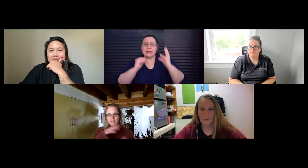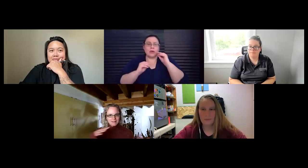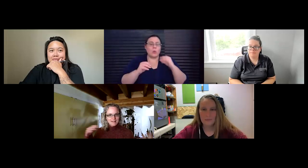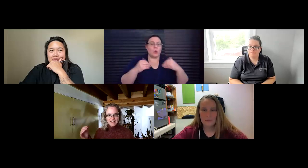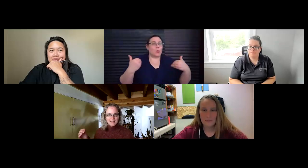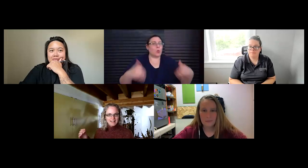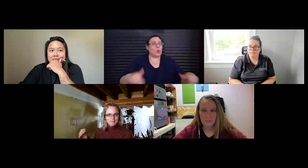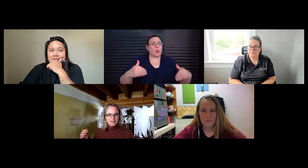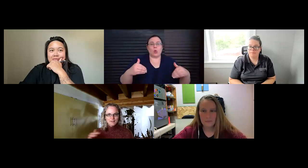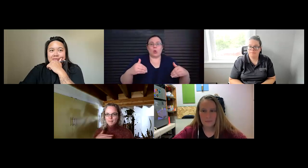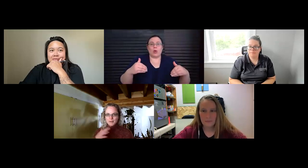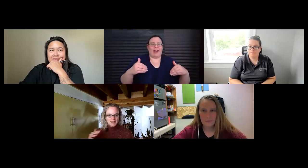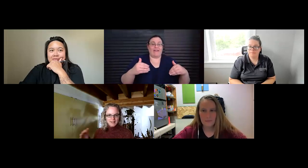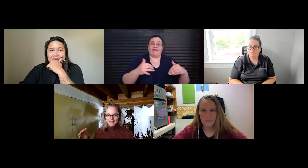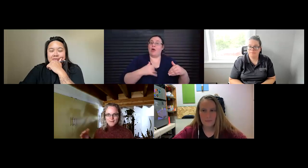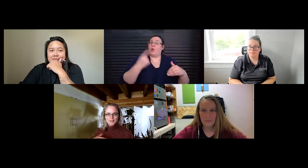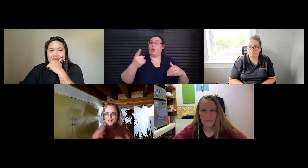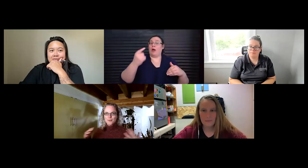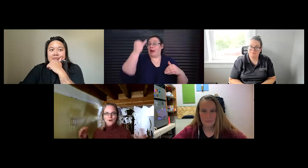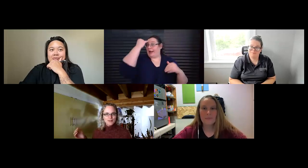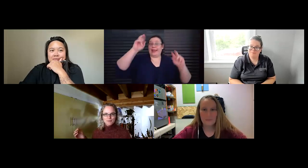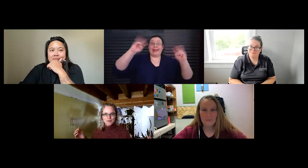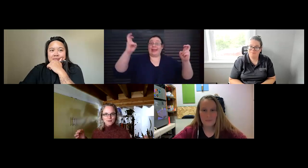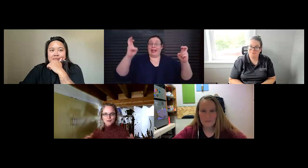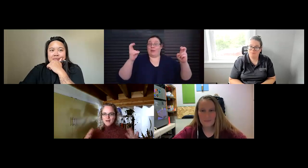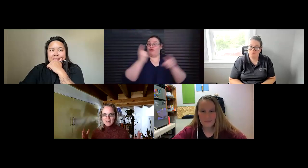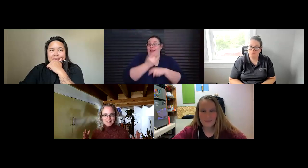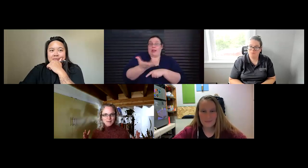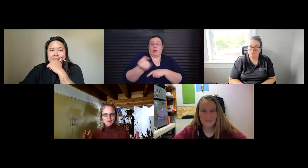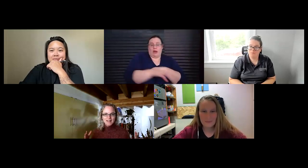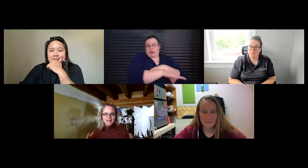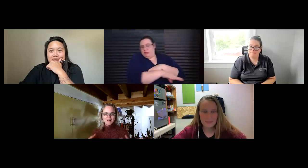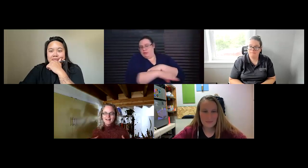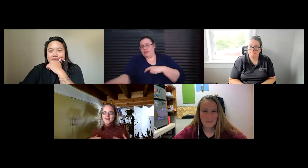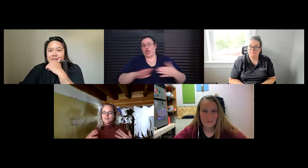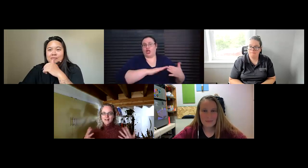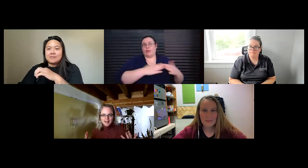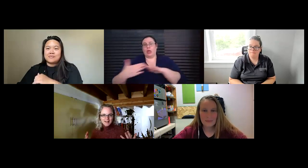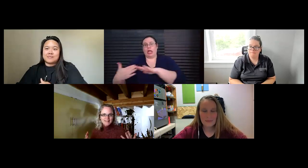the underlying theme of community was just woven through, creating community, relying